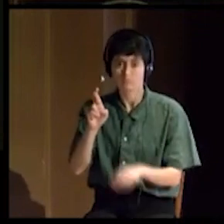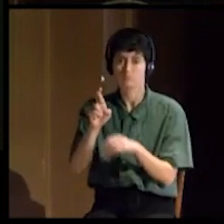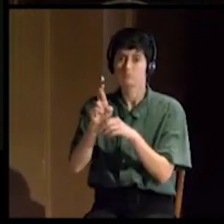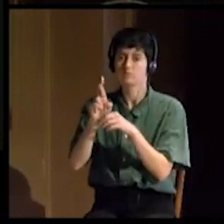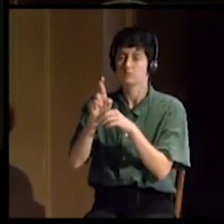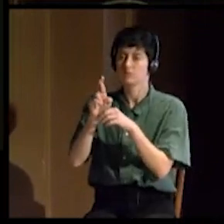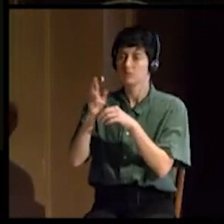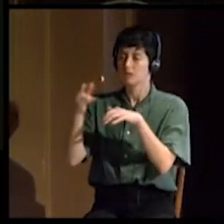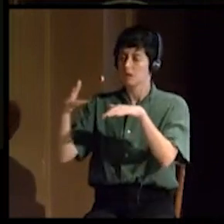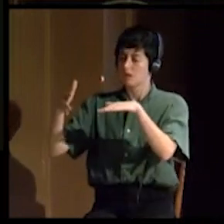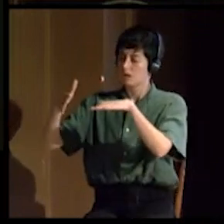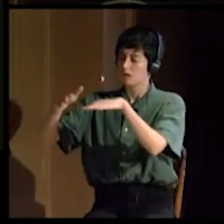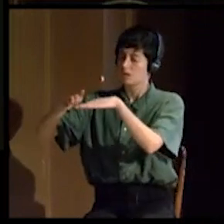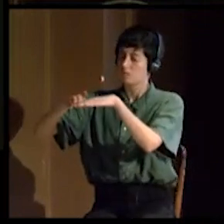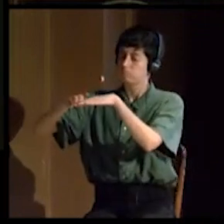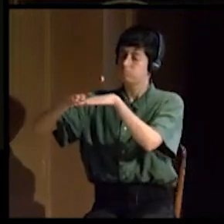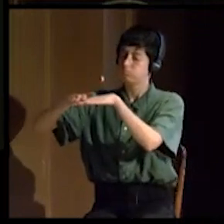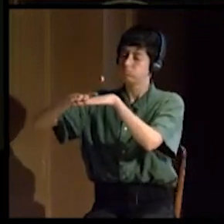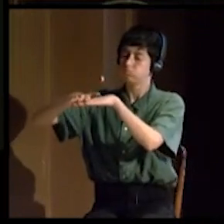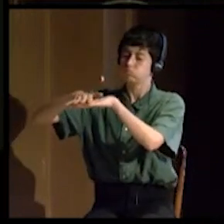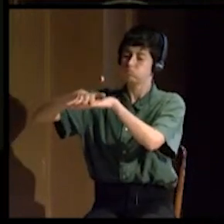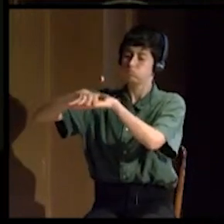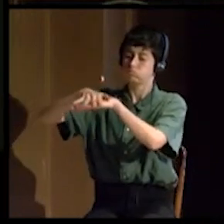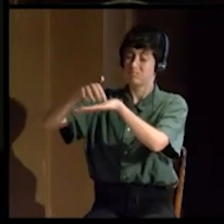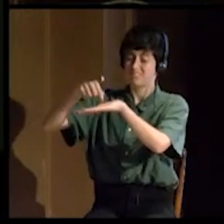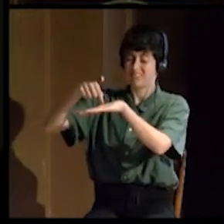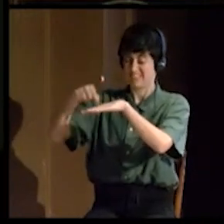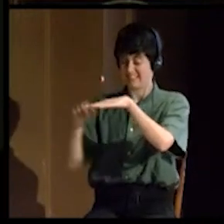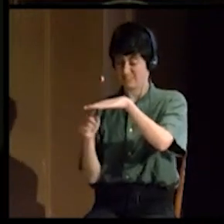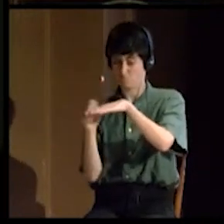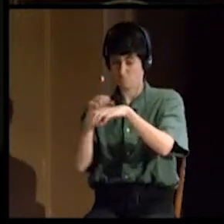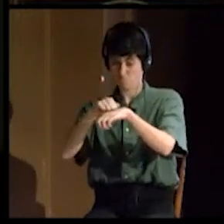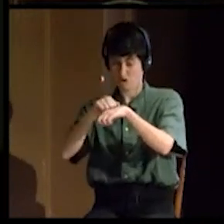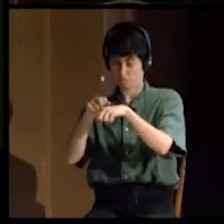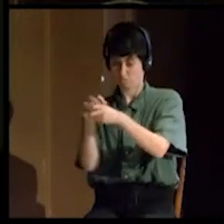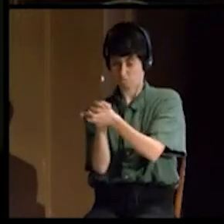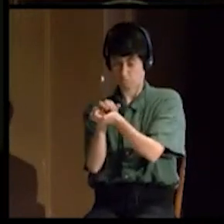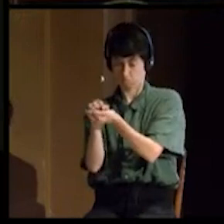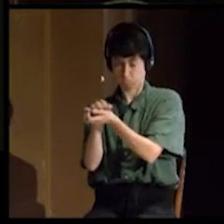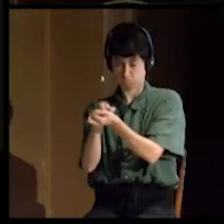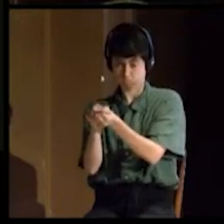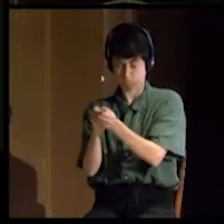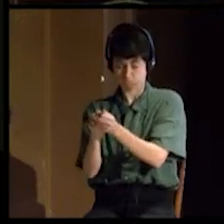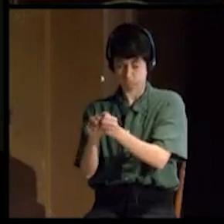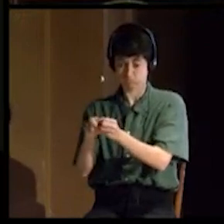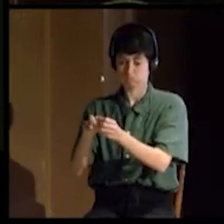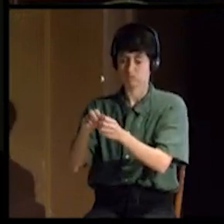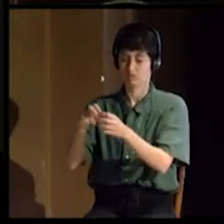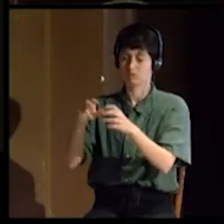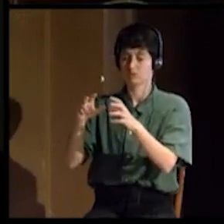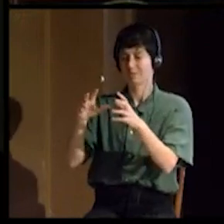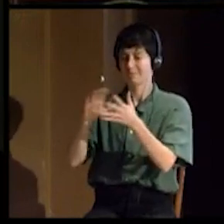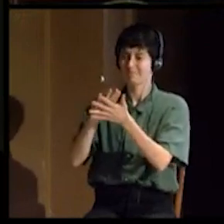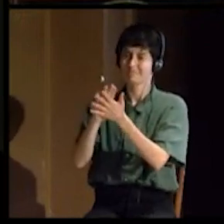And so glaciers effectively average the all the rocks that you have on a continents, if you can measure the glacial deposits, you know